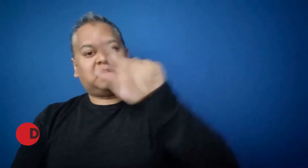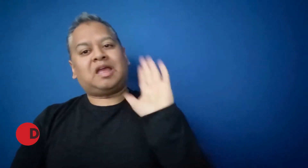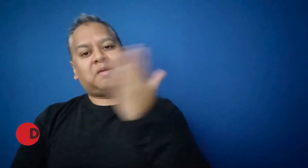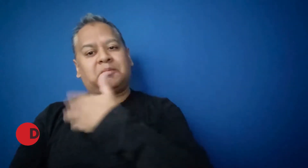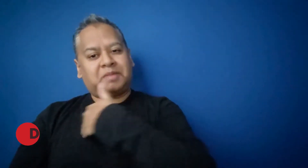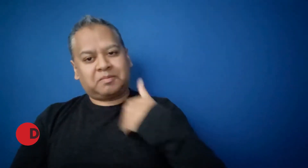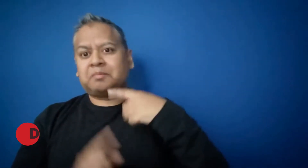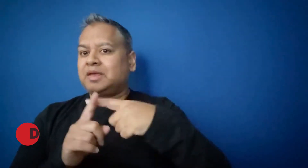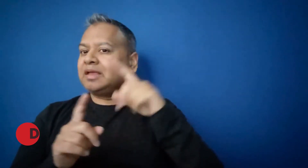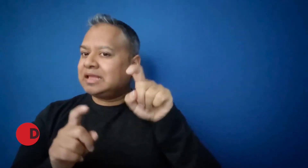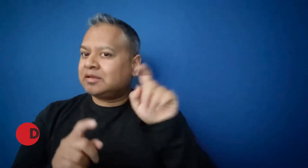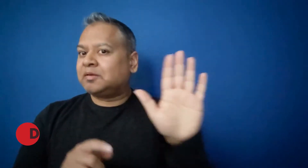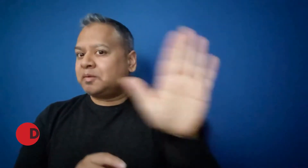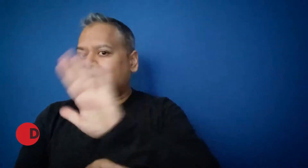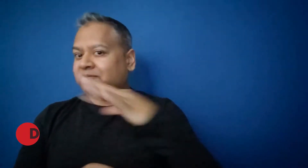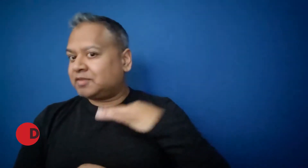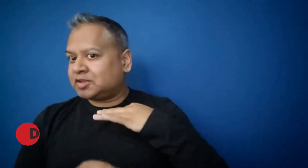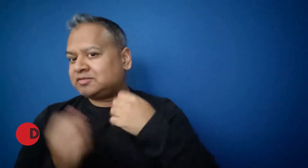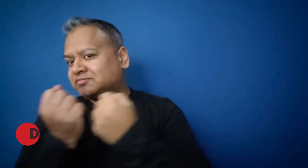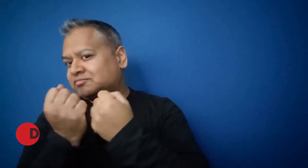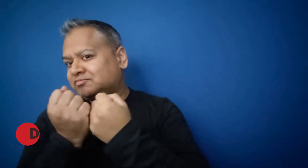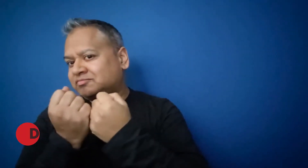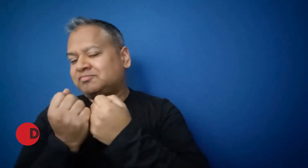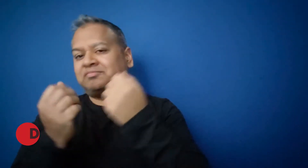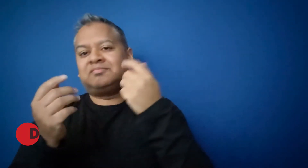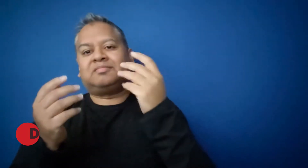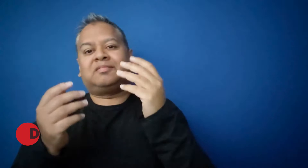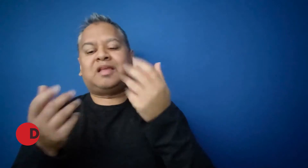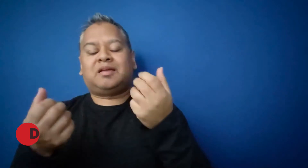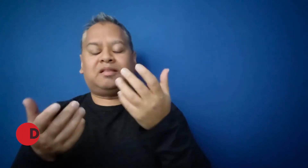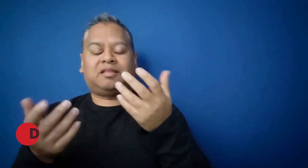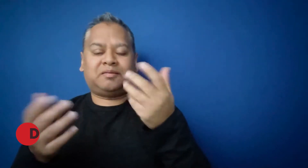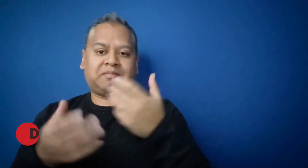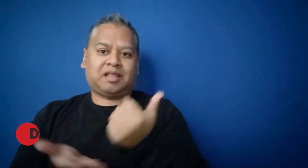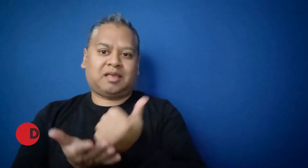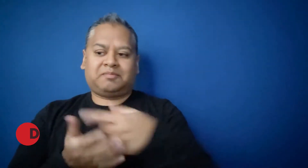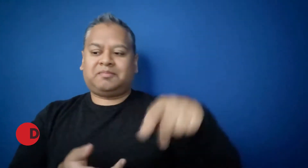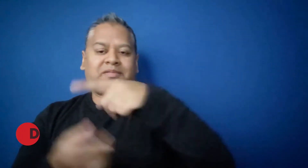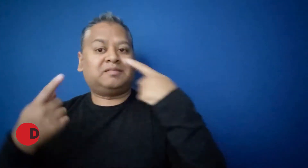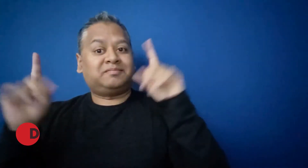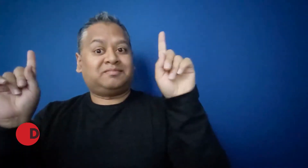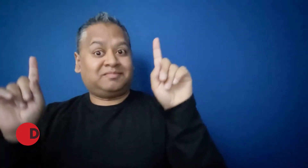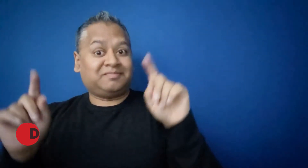our members and need your volunteer support to help us succeed.